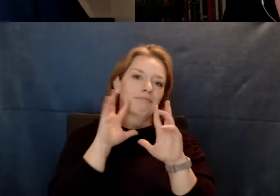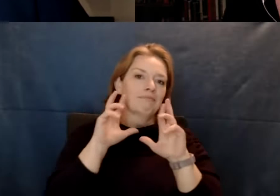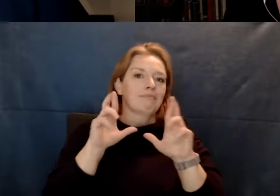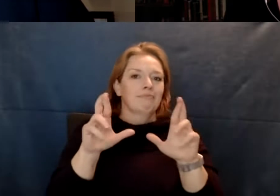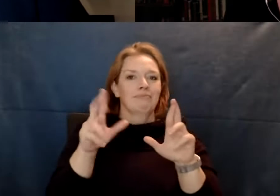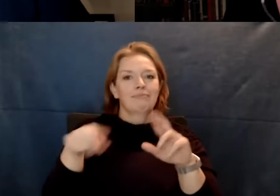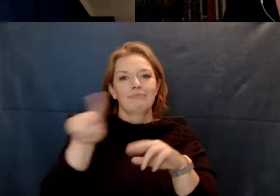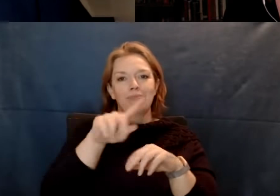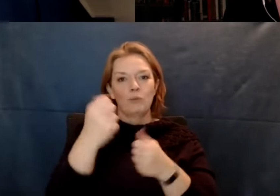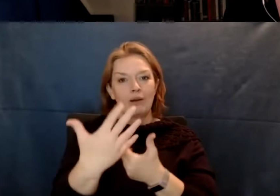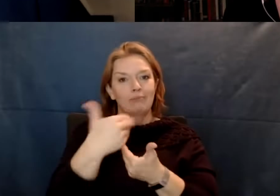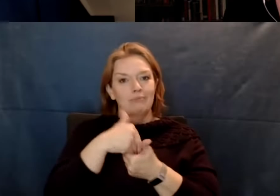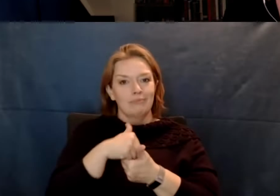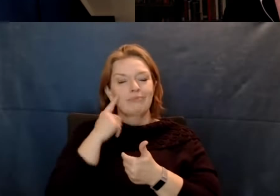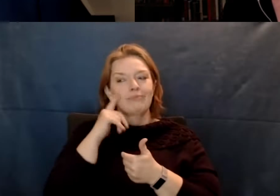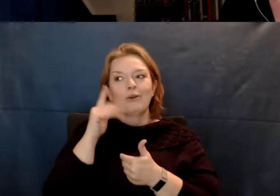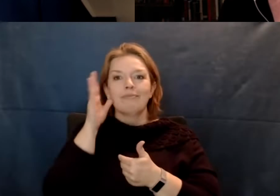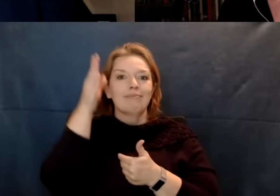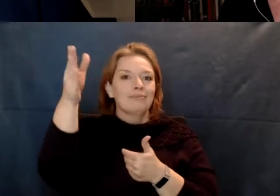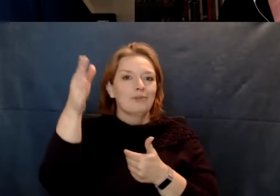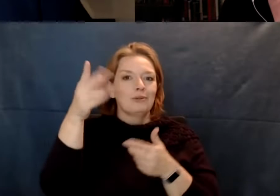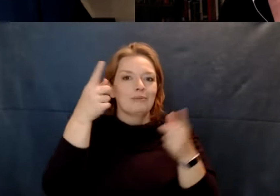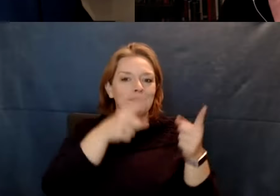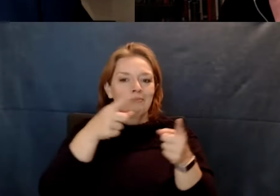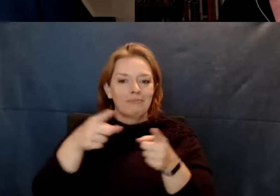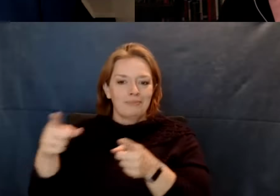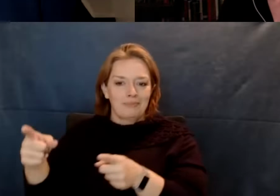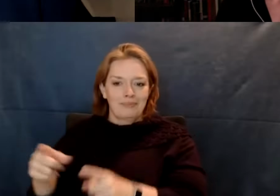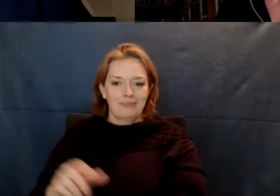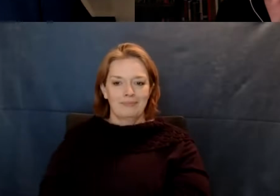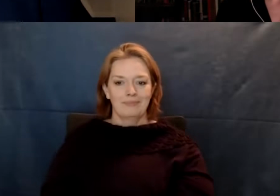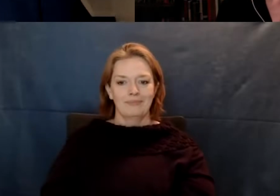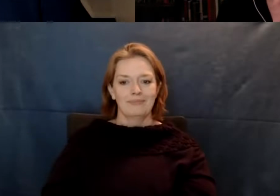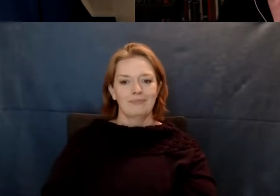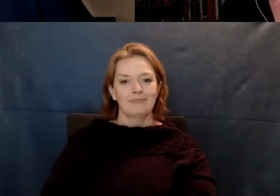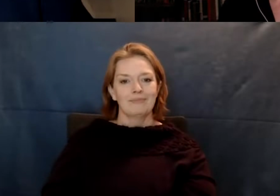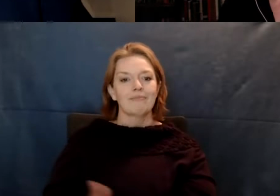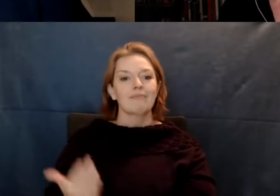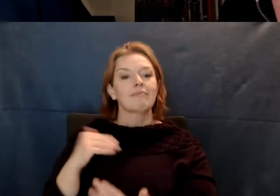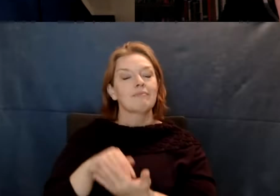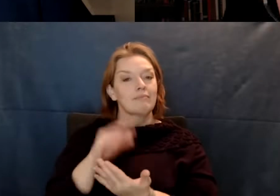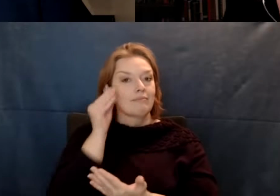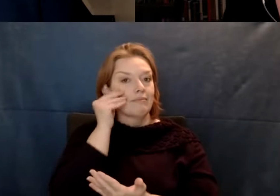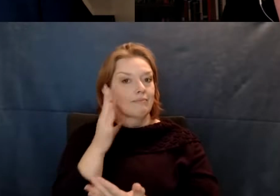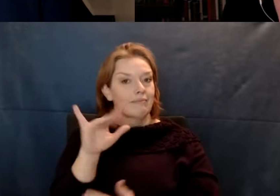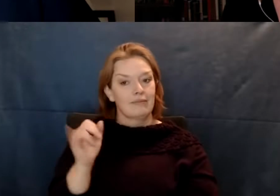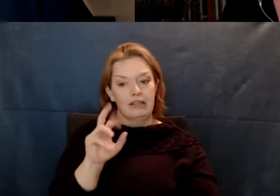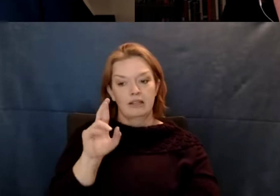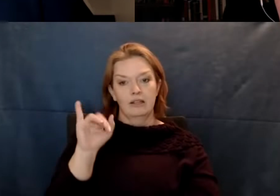to join us for future events, as I mentioned before Jerriod will be having different virtual